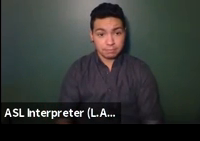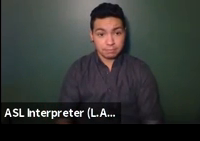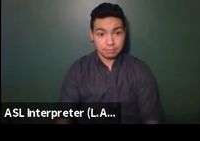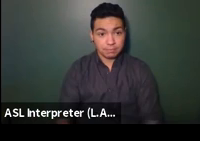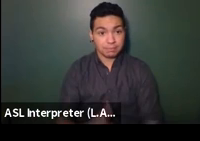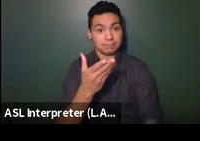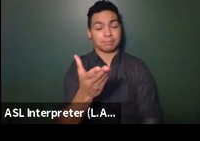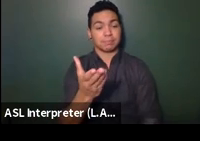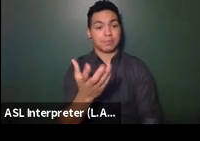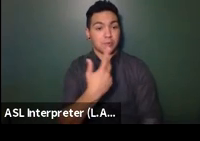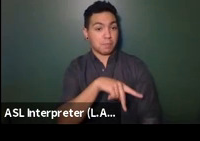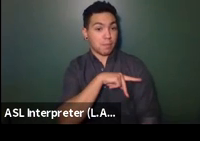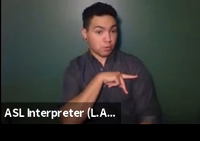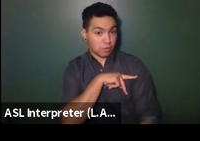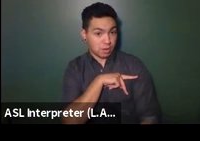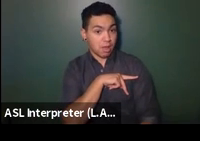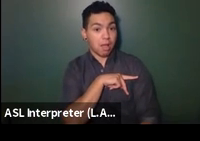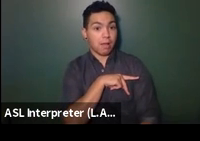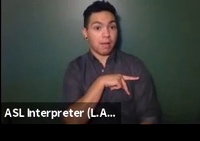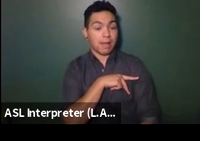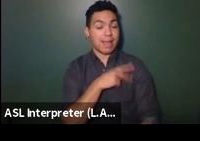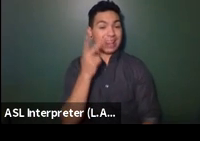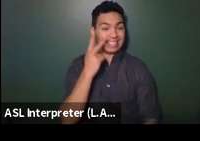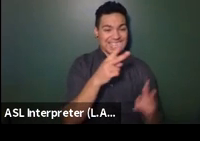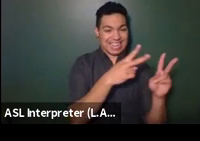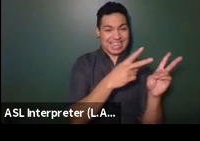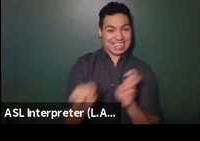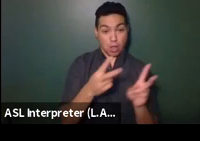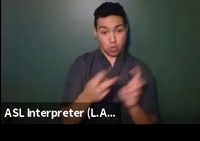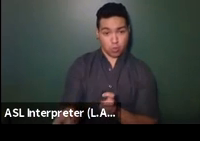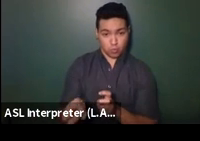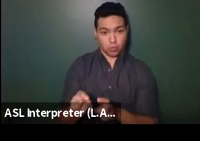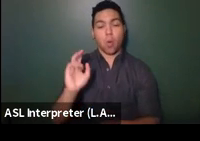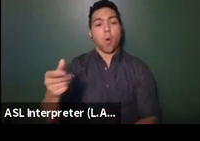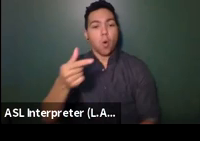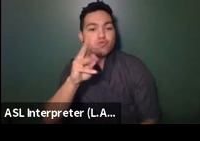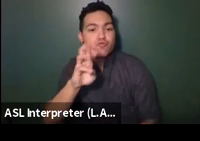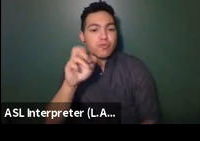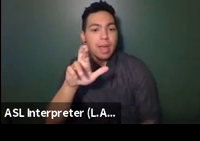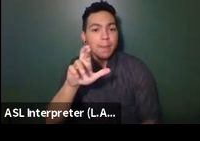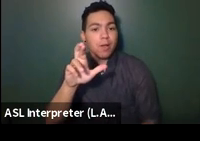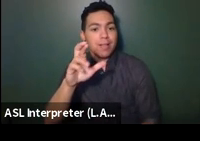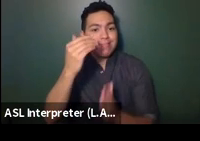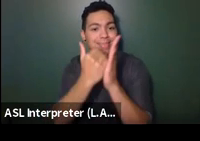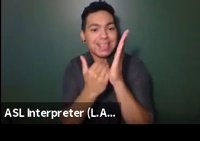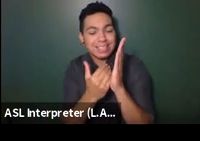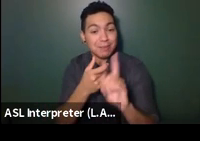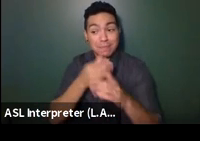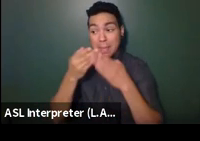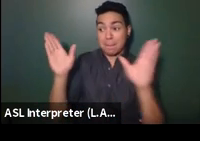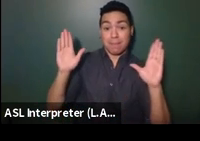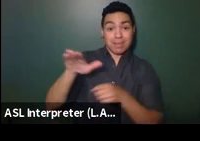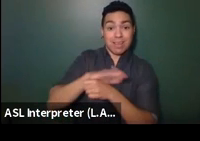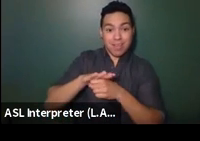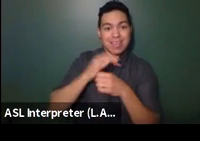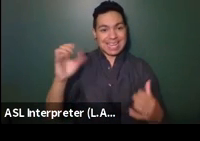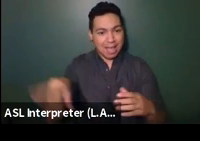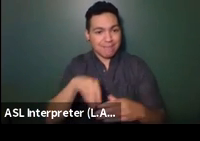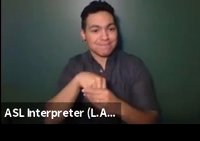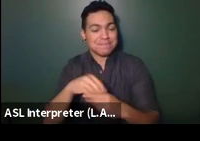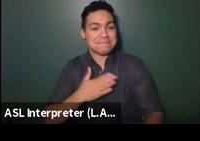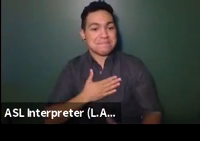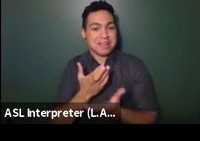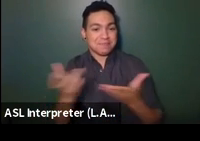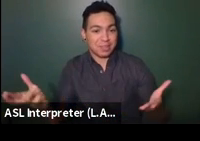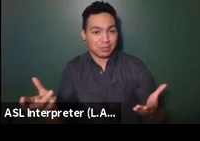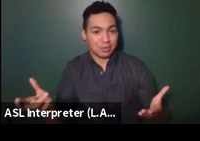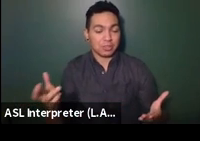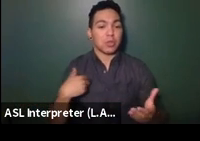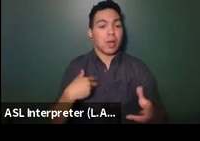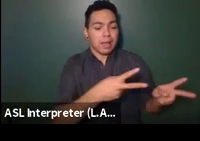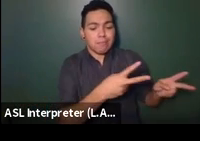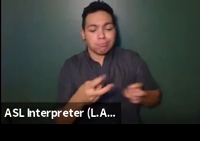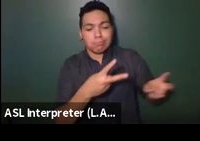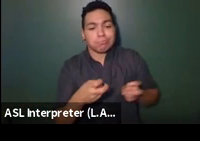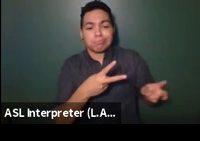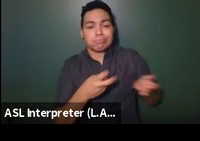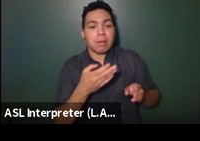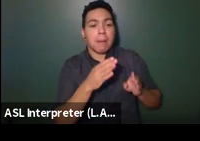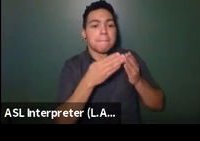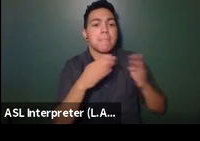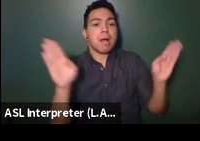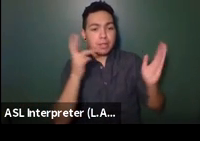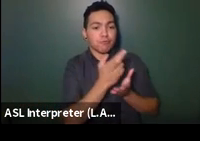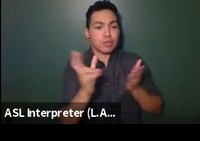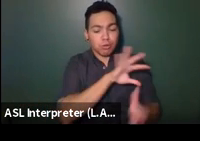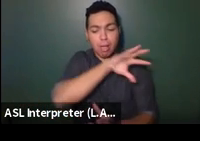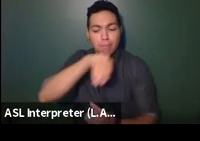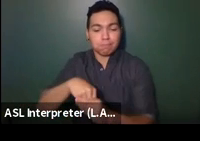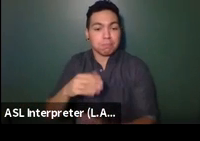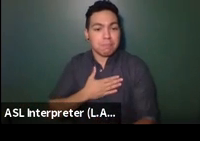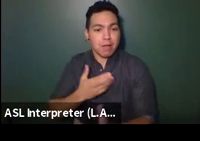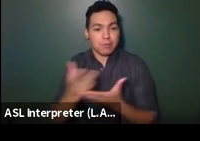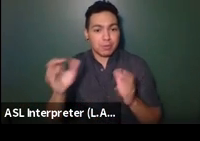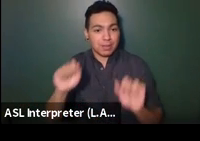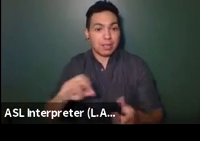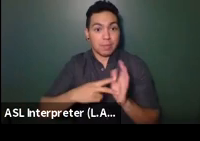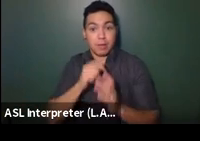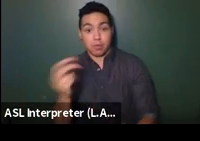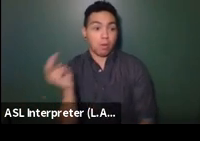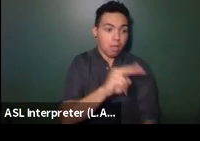ESD 189 - Amy Colburn: To personal and then go into downloads, I can see that that grammar lesson from that public site is now just in all of my resources. So I can pull public resources into my resources and just always have them available, so I don't need to keep going back to that public